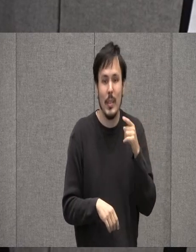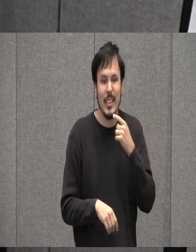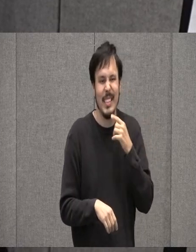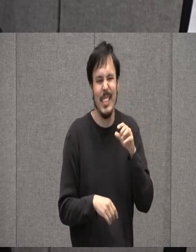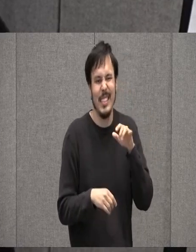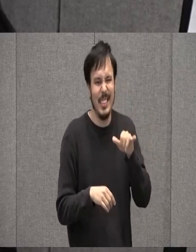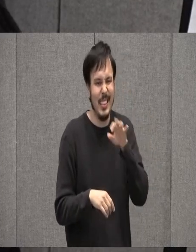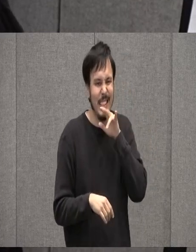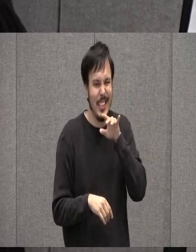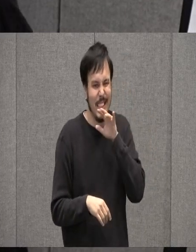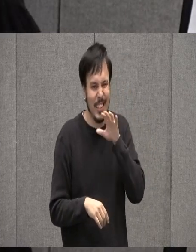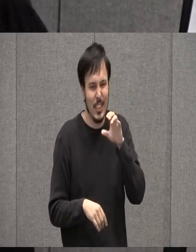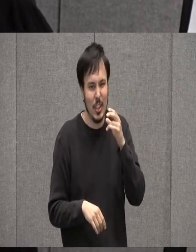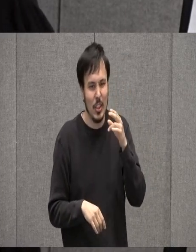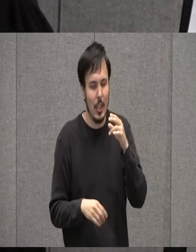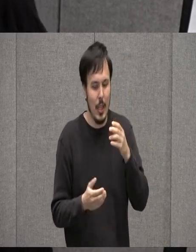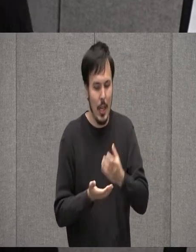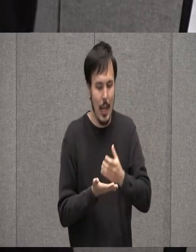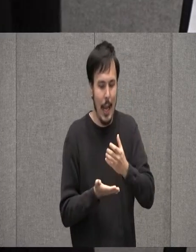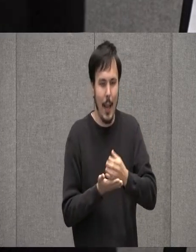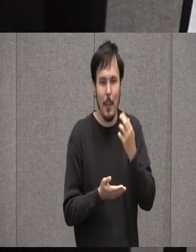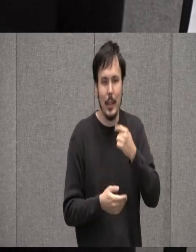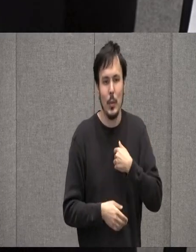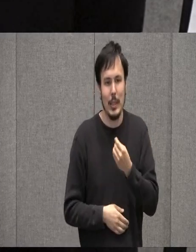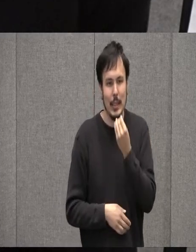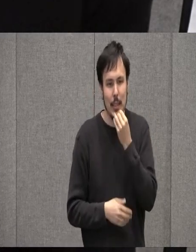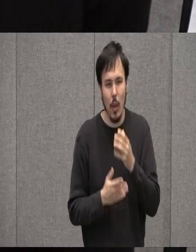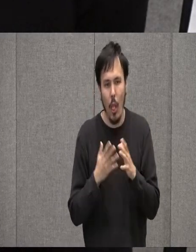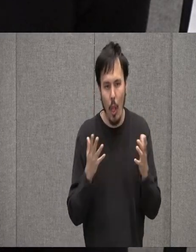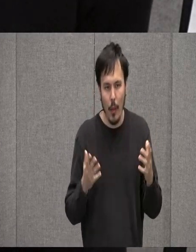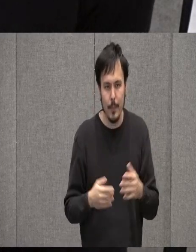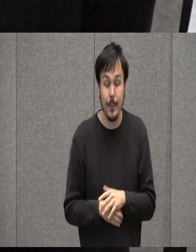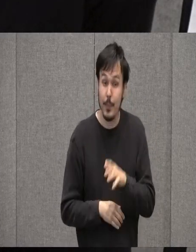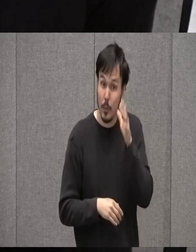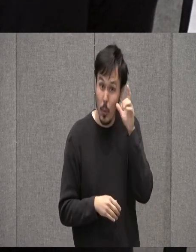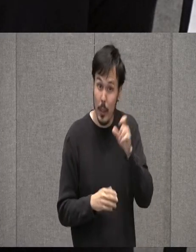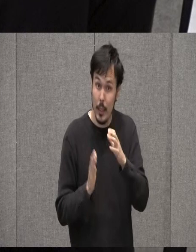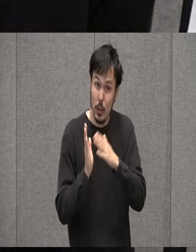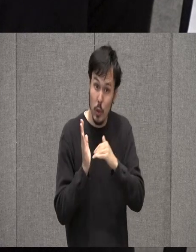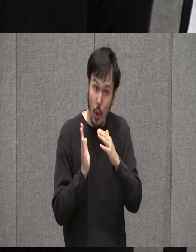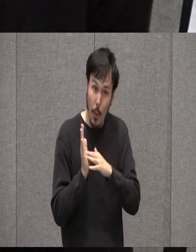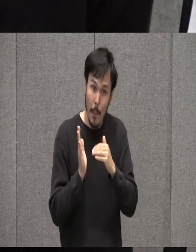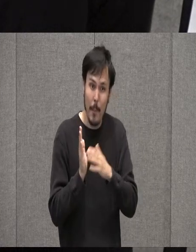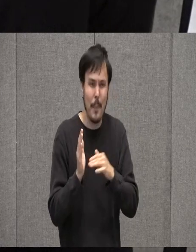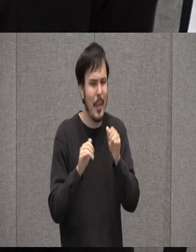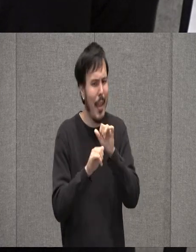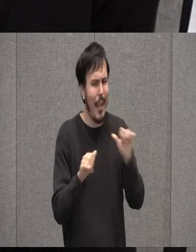because we eat a lot of chili. You will need soap, any kind of soap will work.